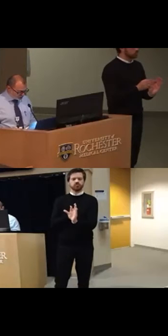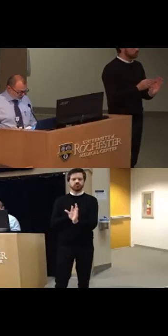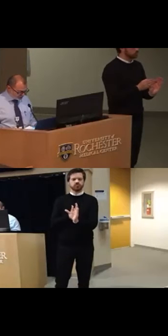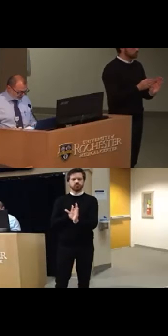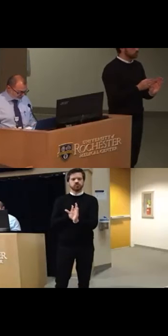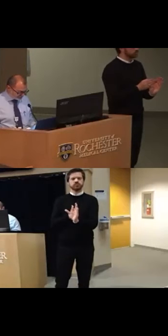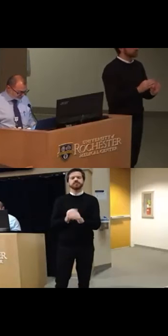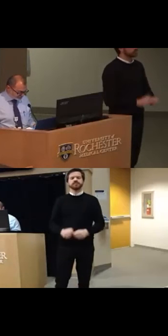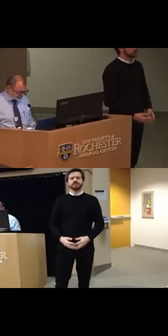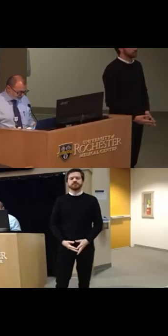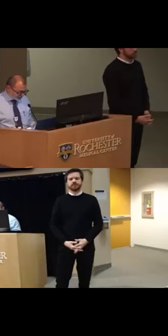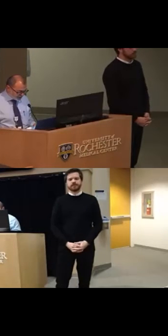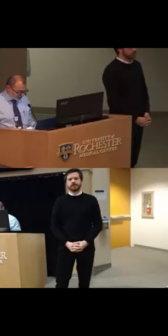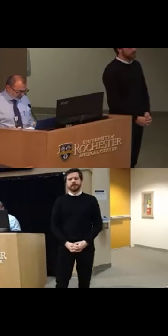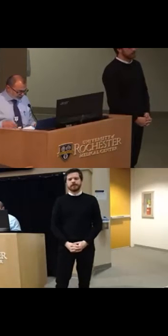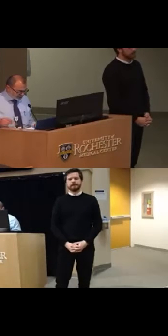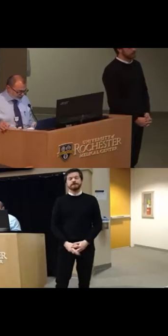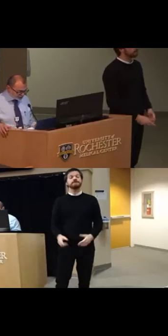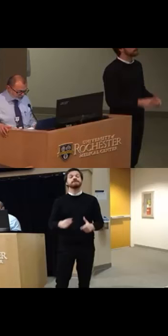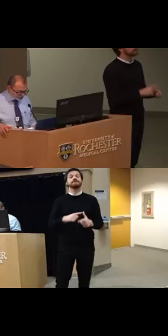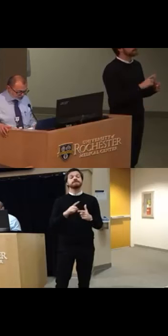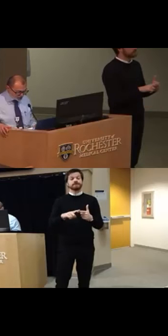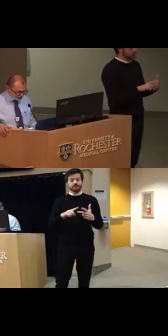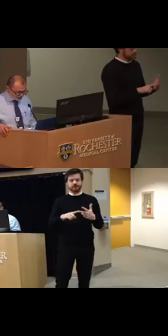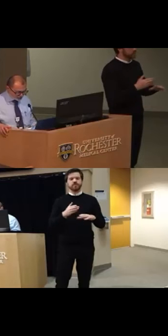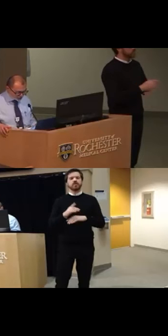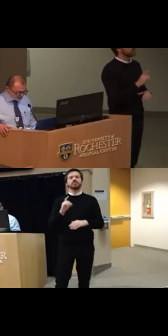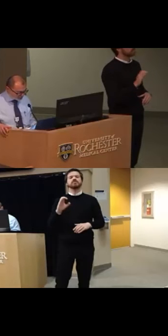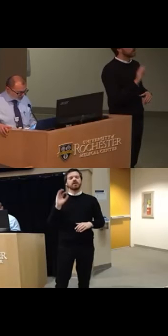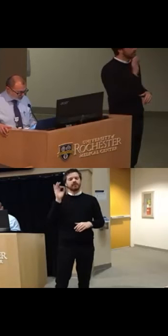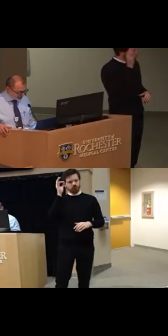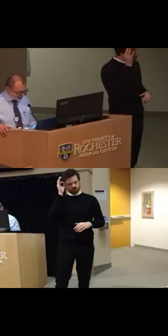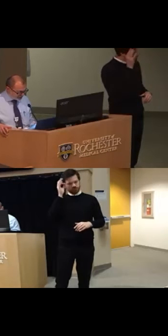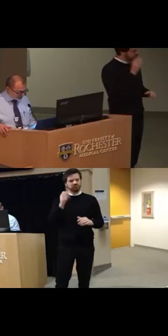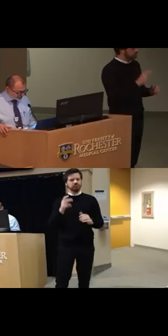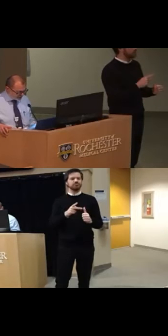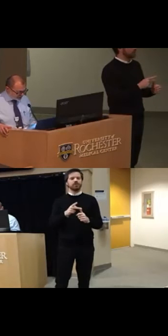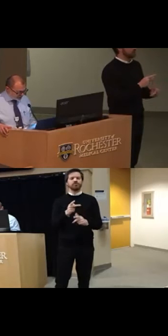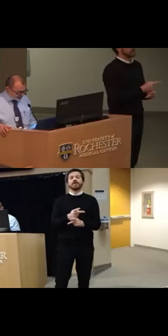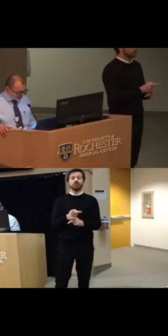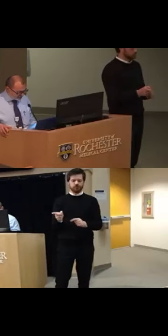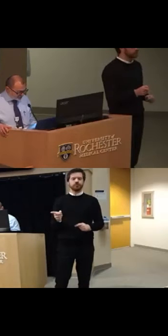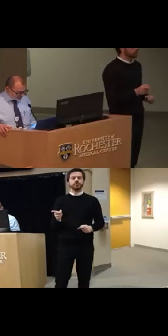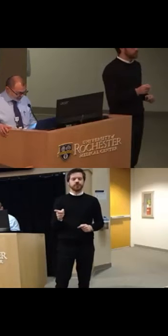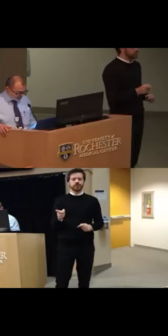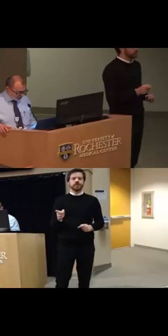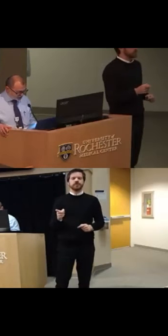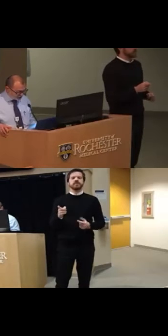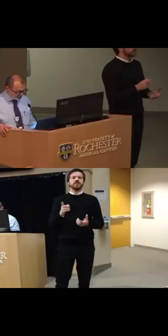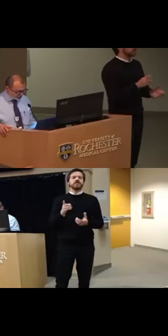University she then completed a post-doctoral fellowship in Primary Care um psychology here at